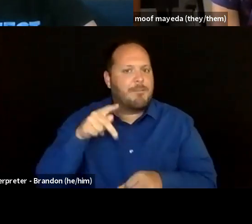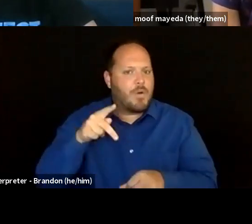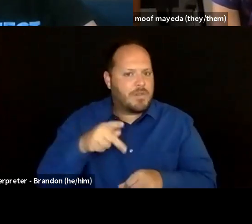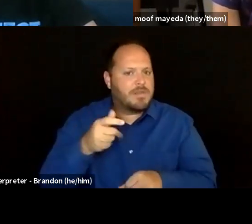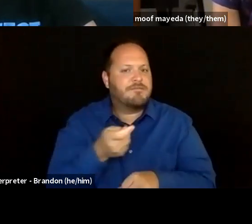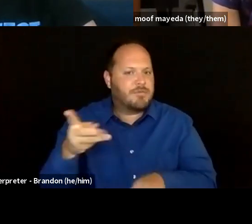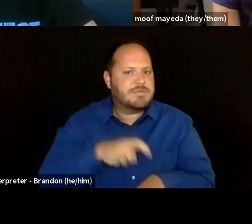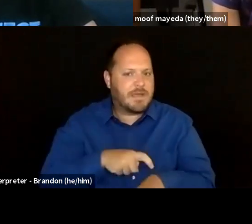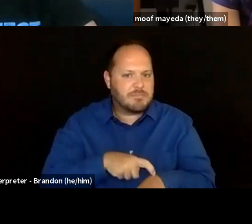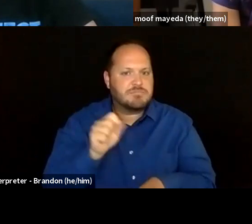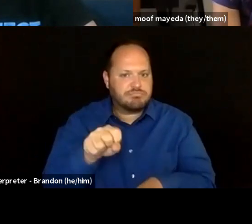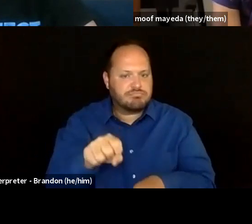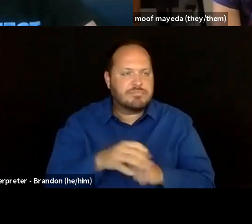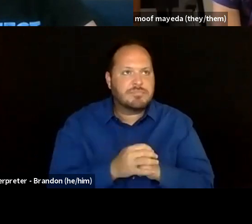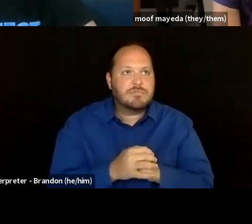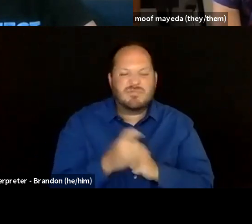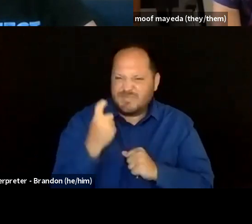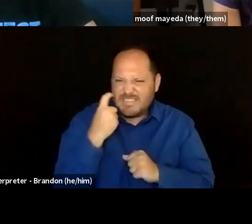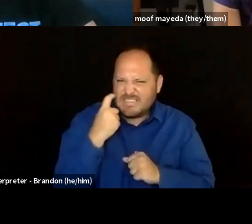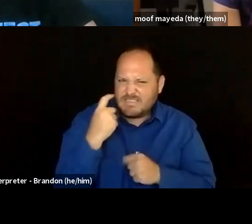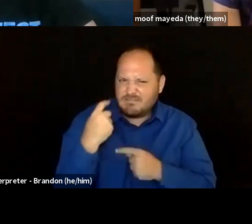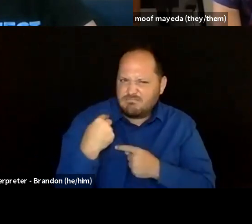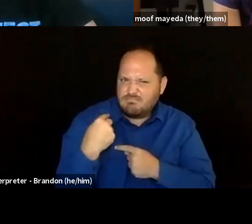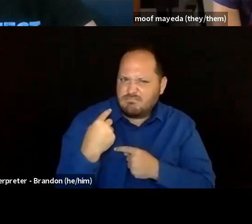girlfriend and lead the parade.